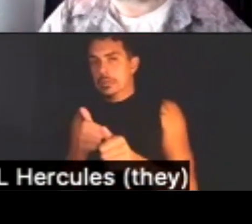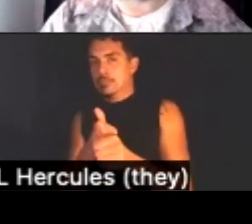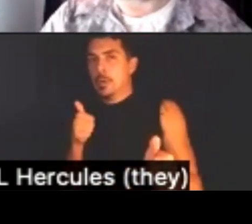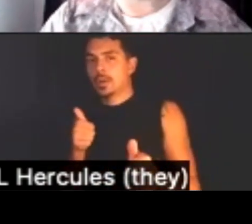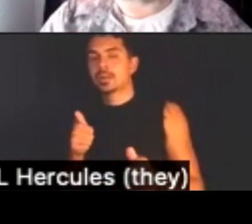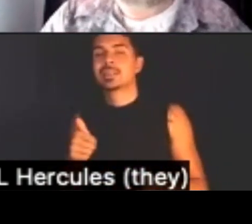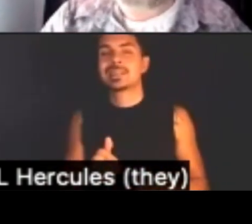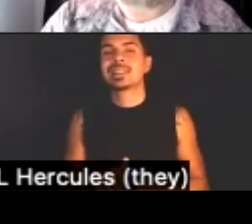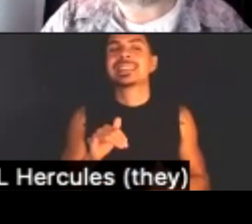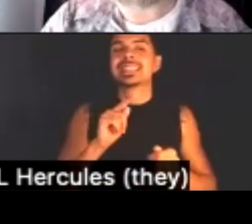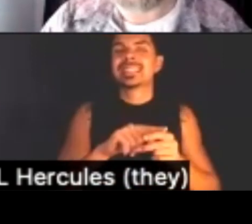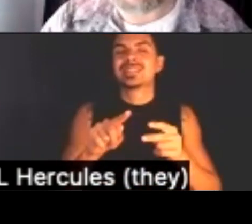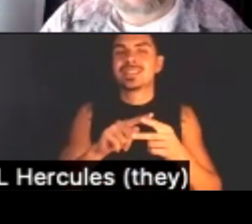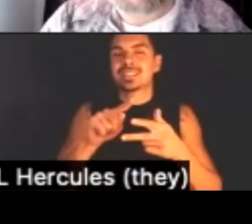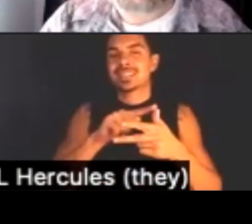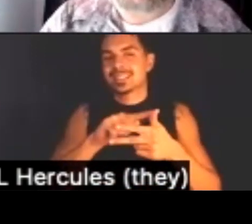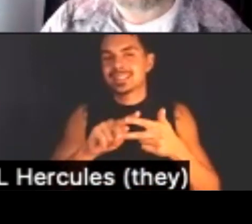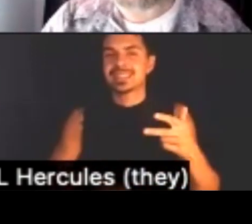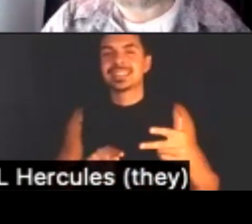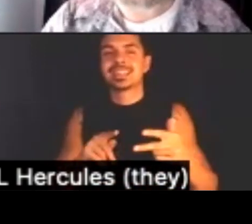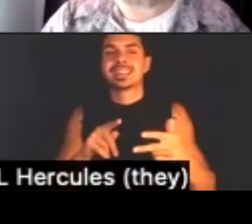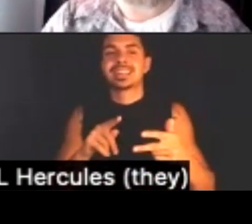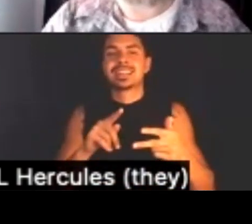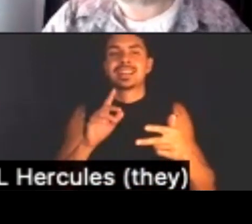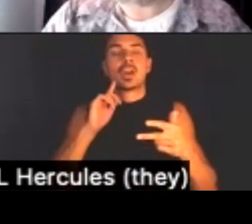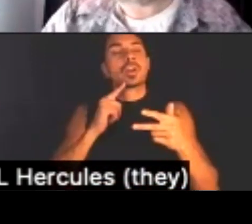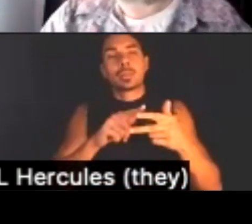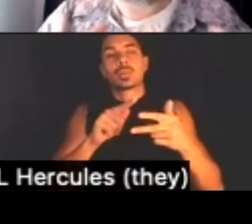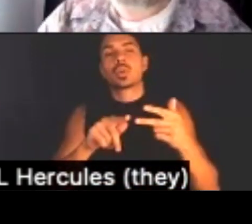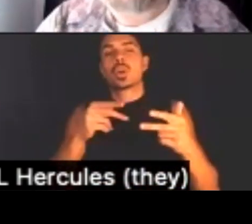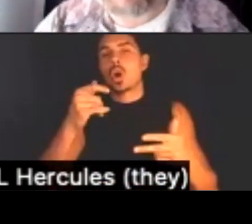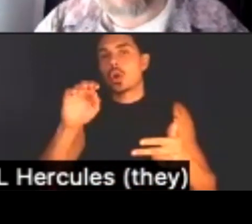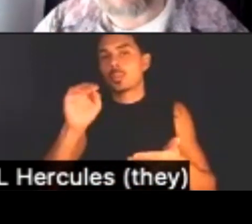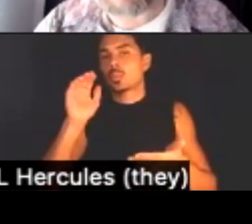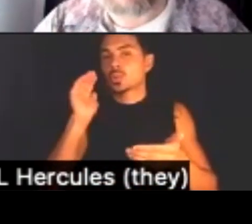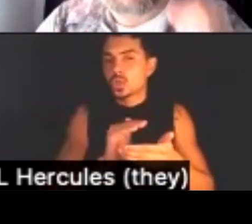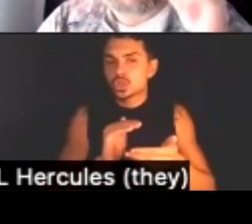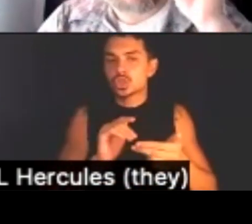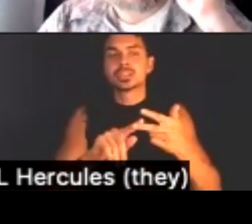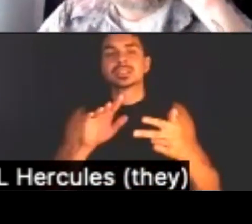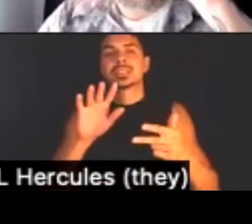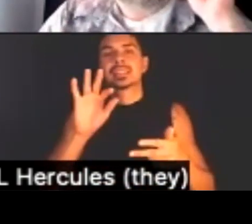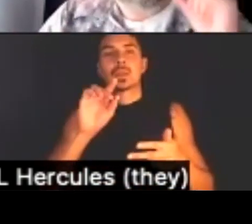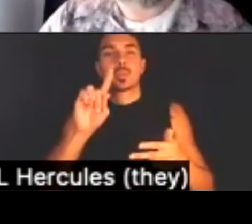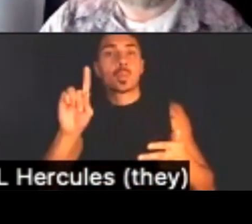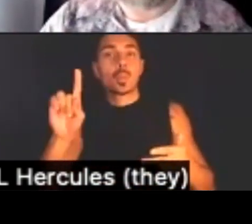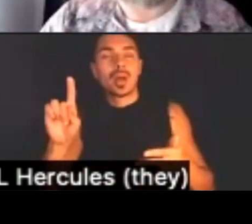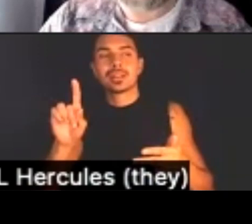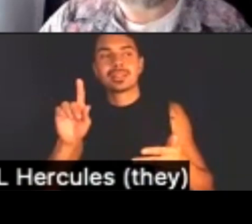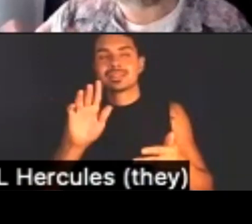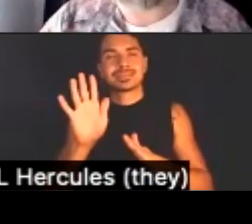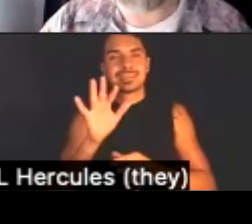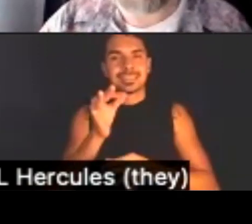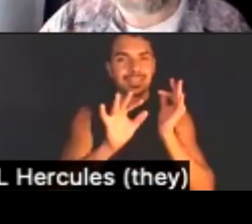of alternatives to calling 911 or crisis services. We can offer to be with someone and care for them